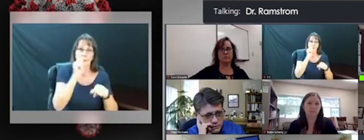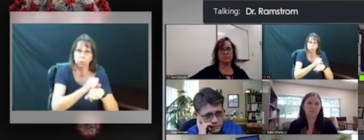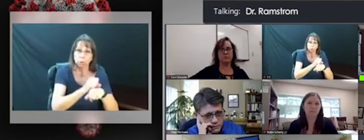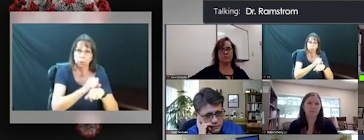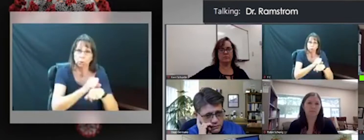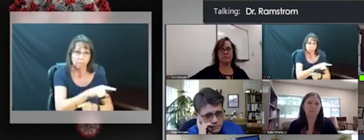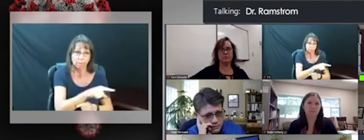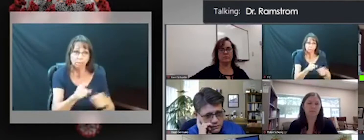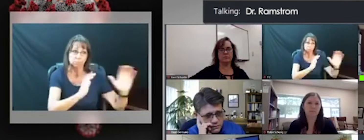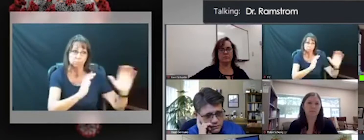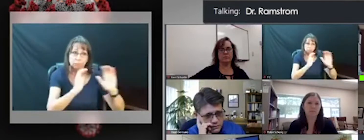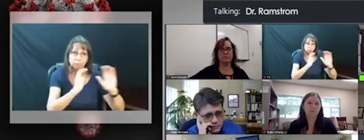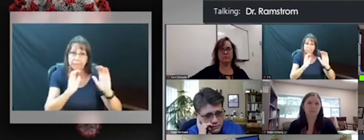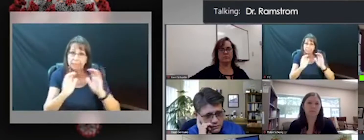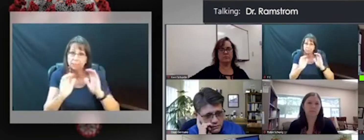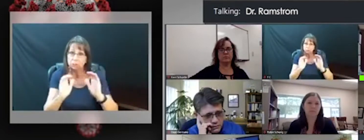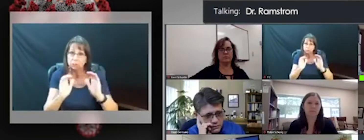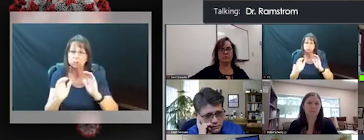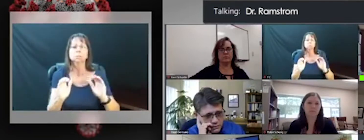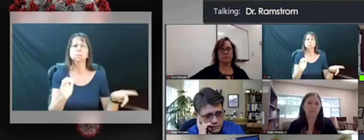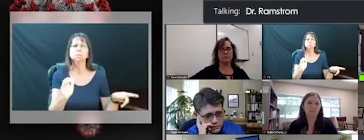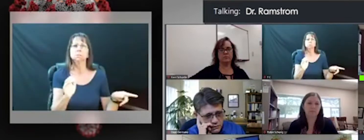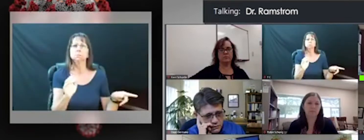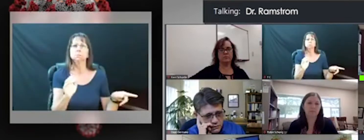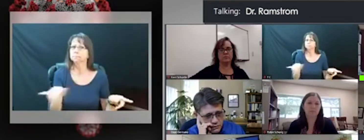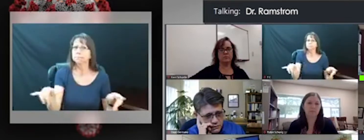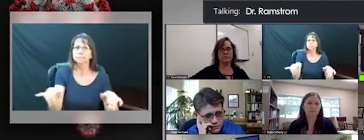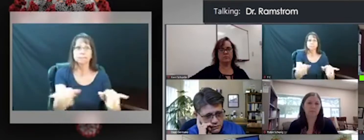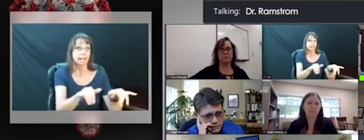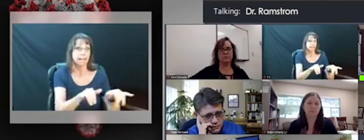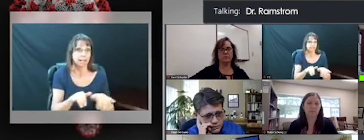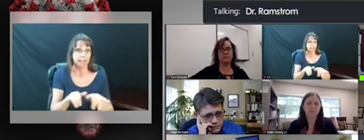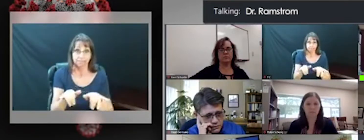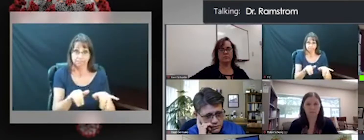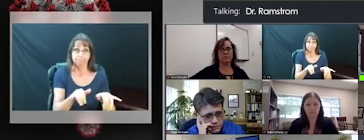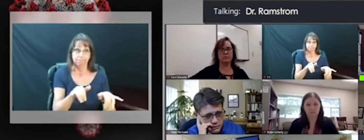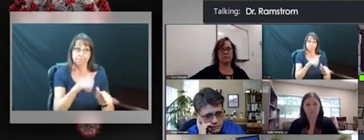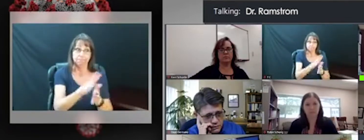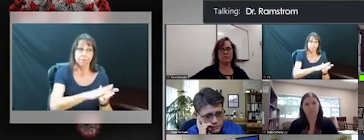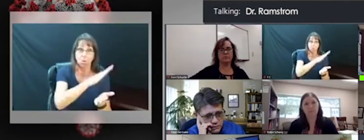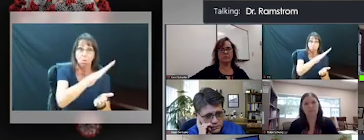So, we're using some similar practices for K-12 in these higher education settings where